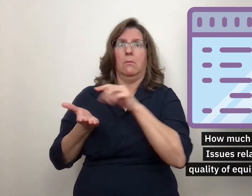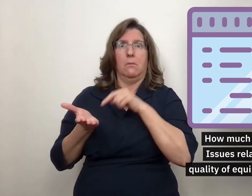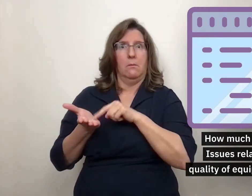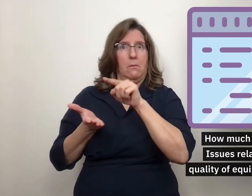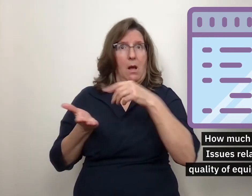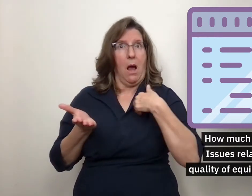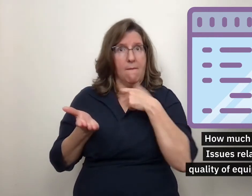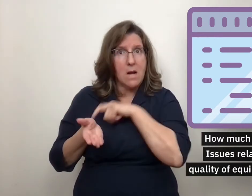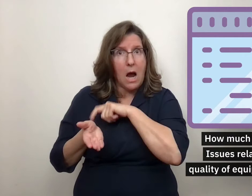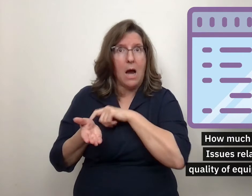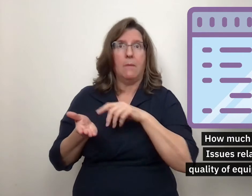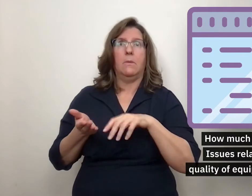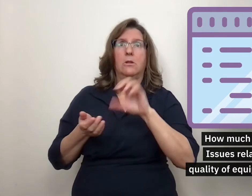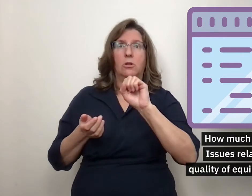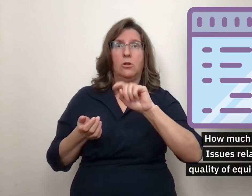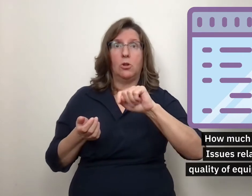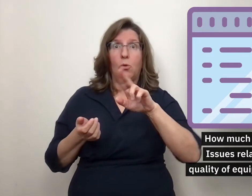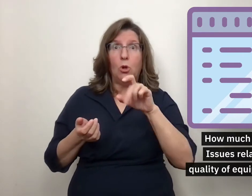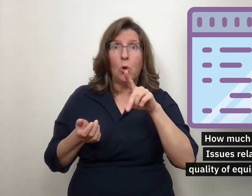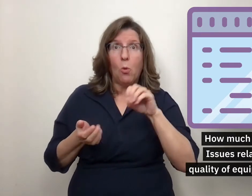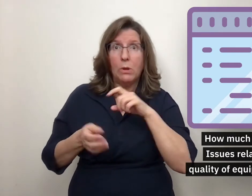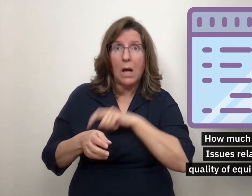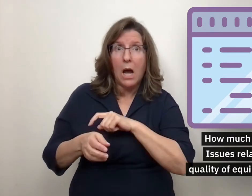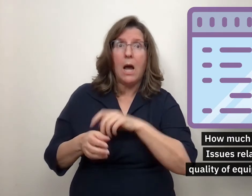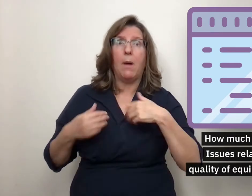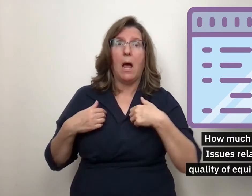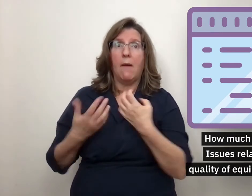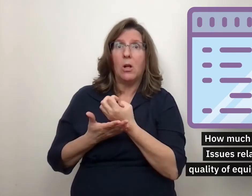Producing proper translation takes a lot of time, including studio time.